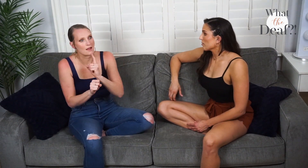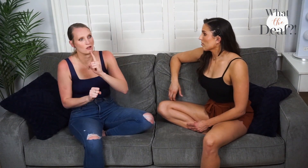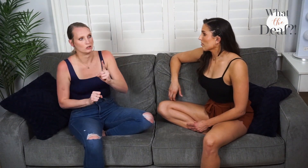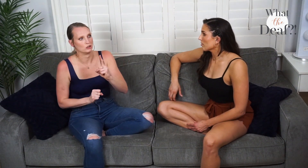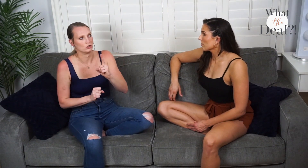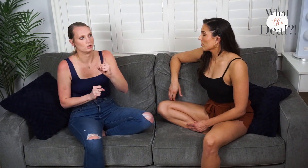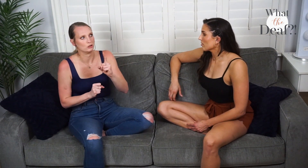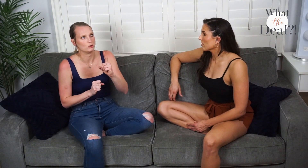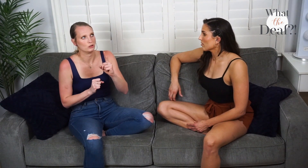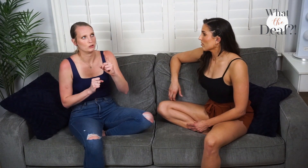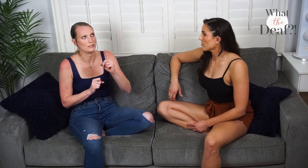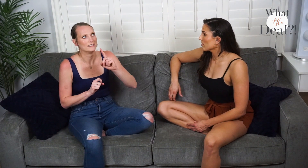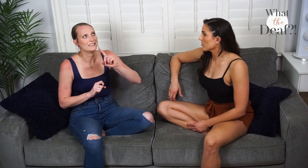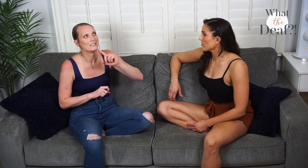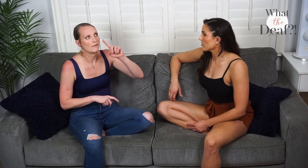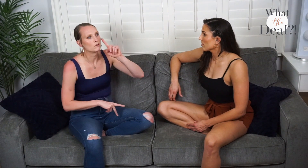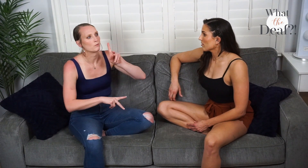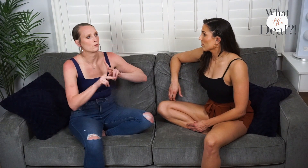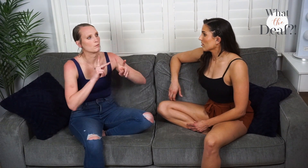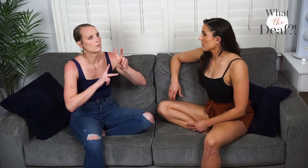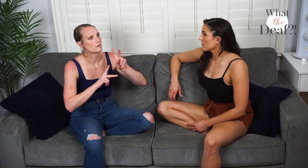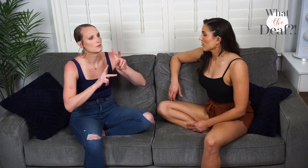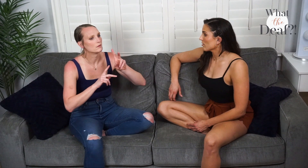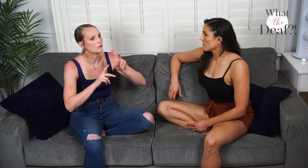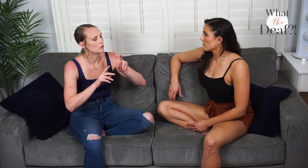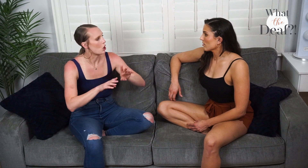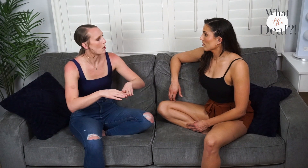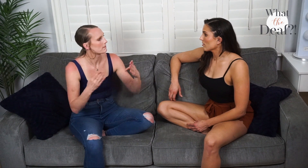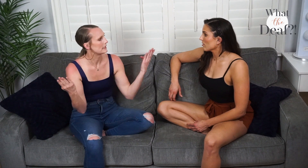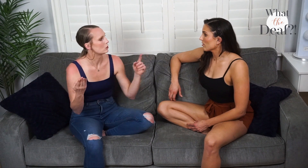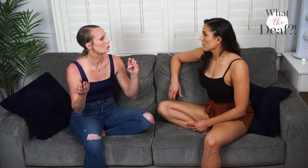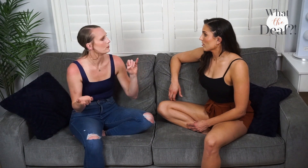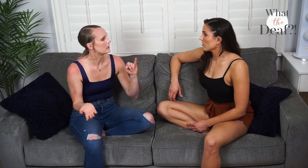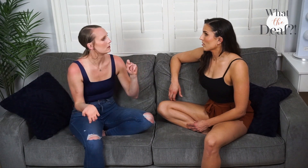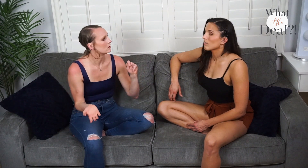make sure that deaf people are open to it first.